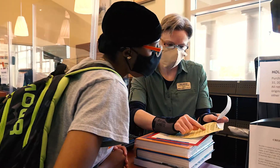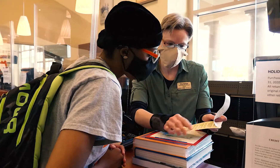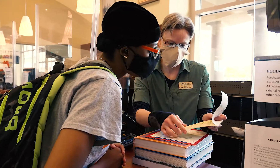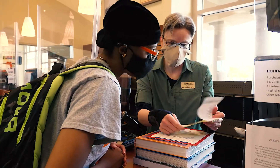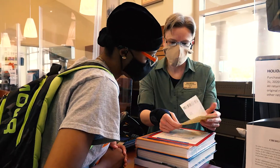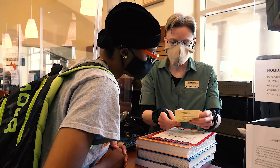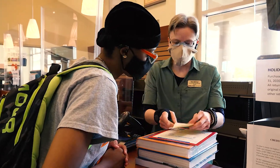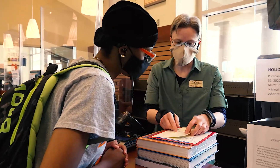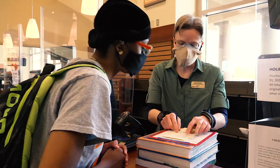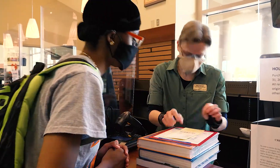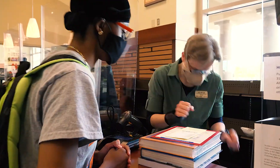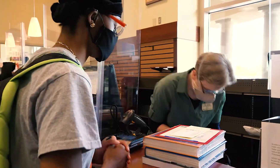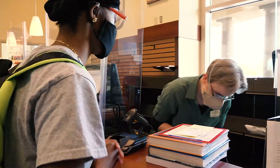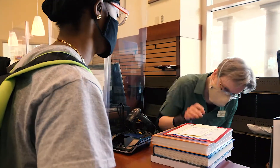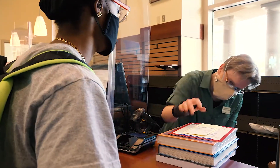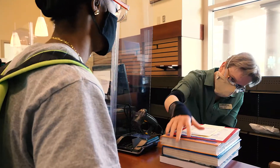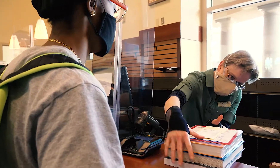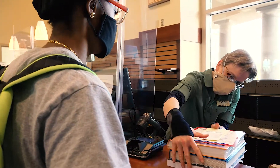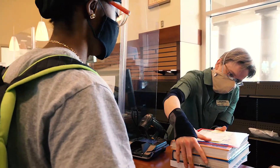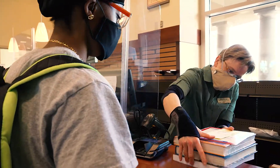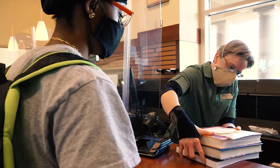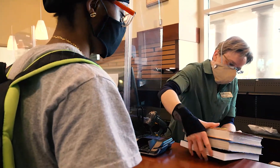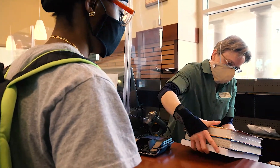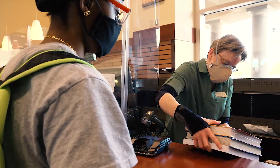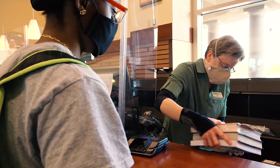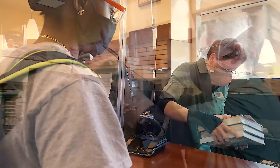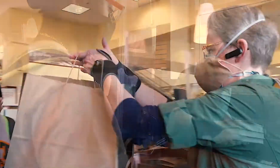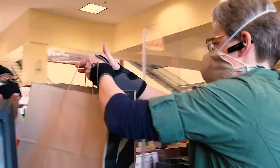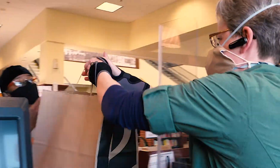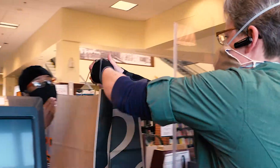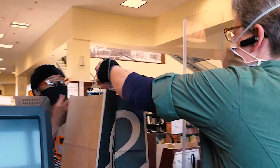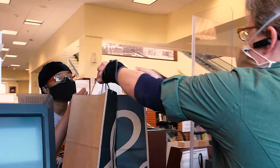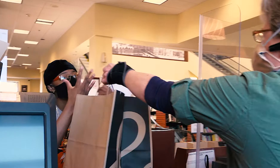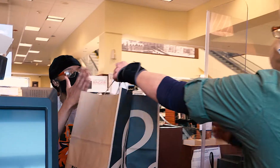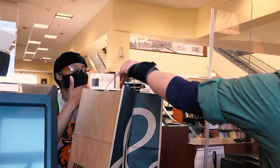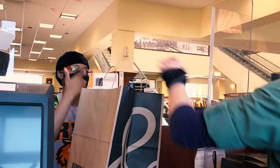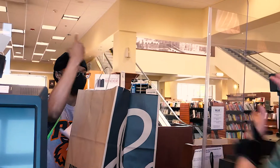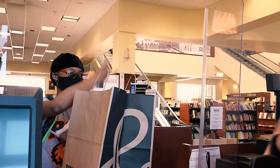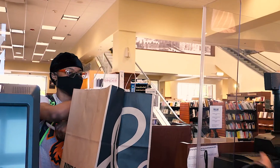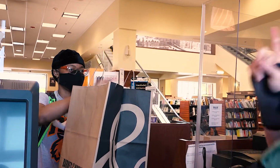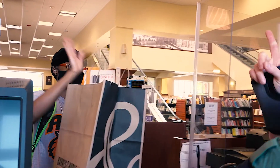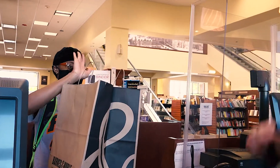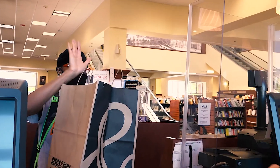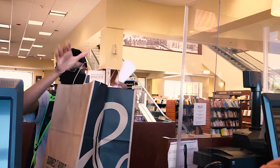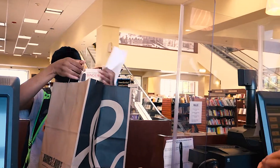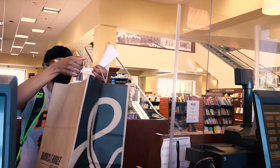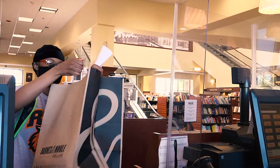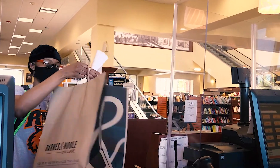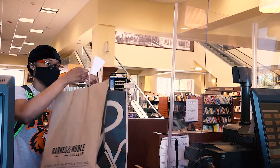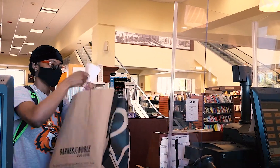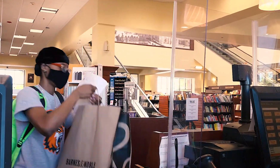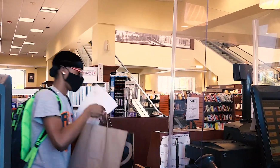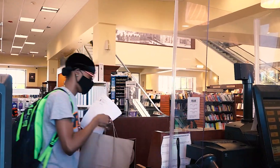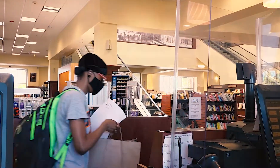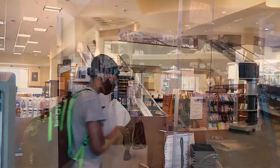SURE. OK. THANKS SO MUCH! - YOU'RE WELCOME. HAVE A GREAT DAY! BYE!